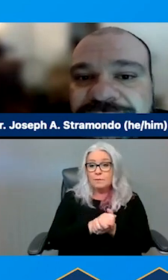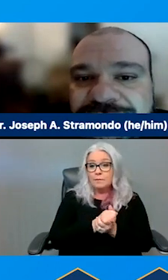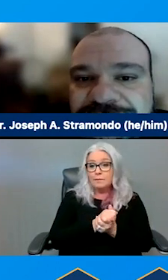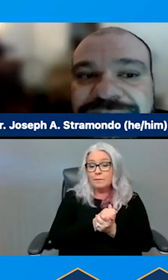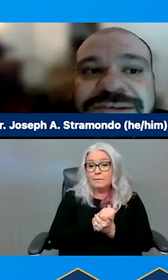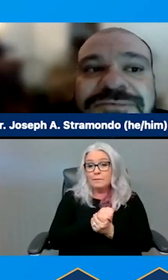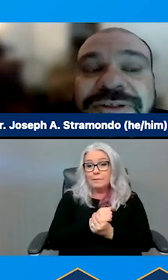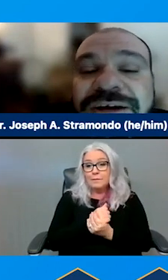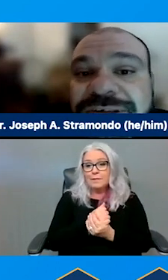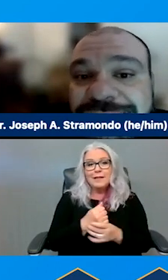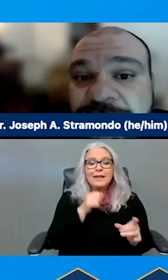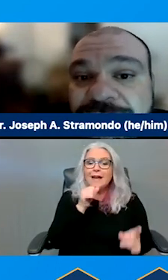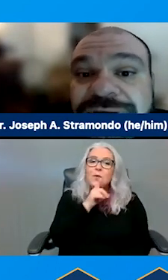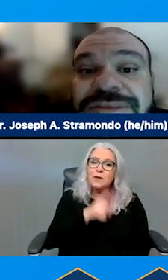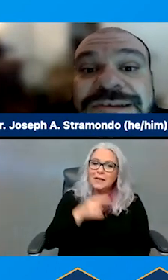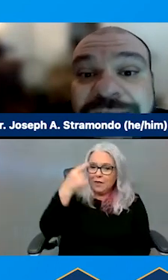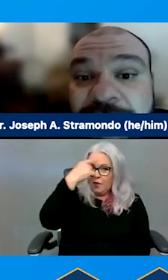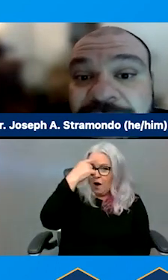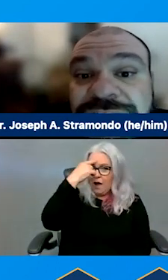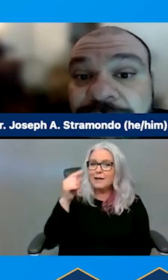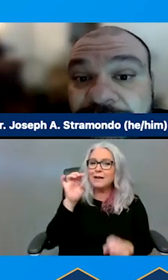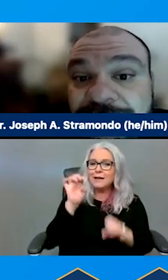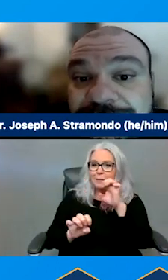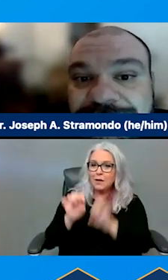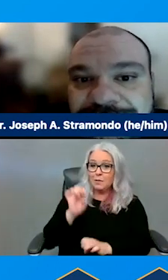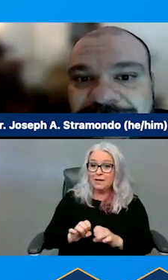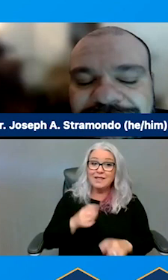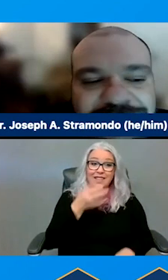experiment. This is a real life example. This is how I went to